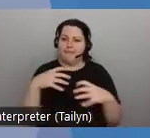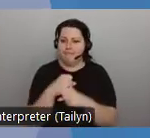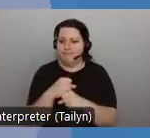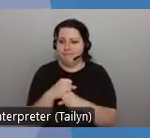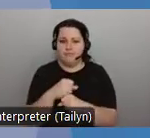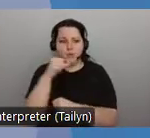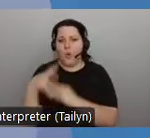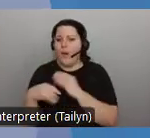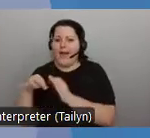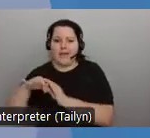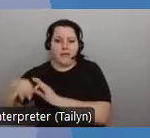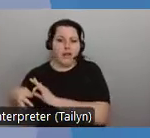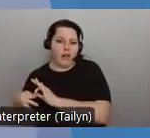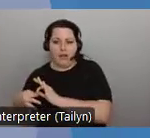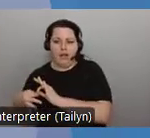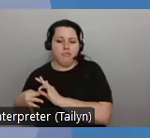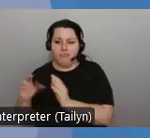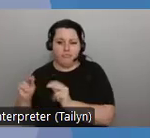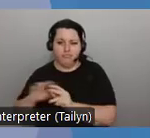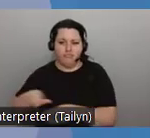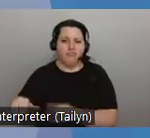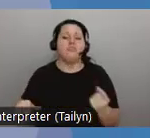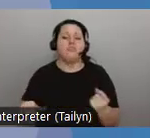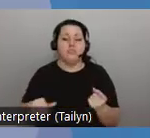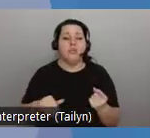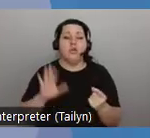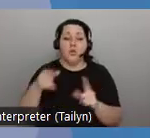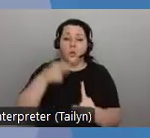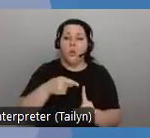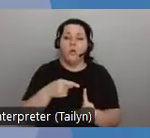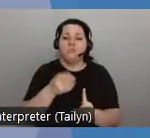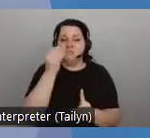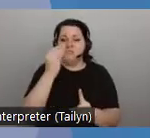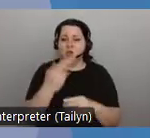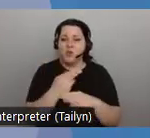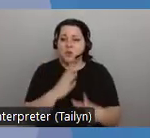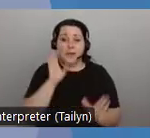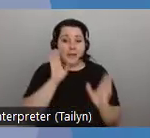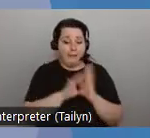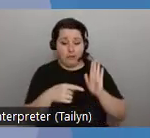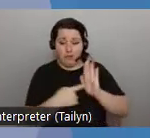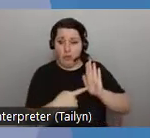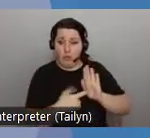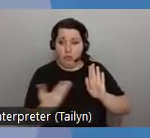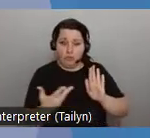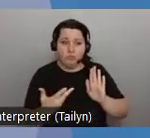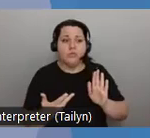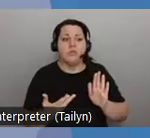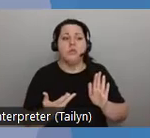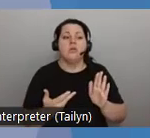But here are your general rules for starting out. First is be accurate and concise. You don't want to add